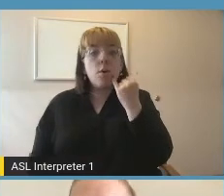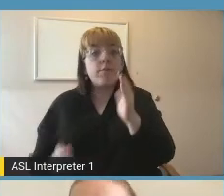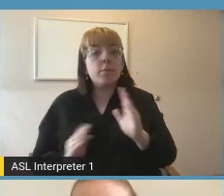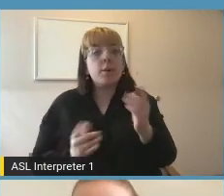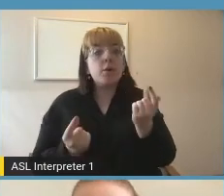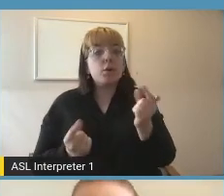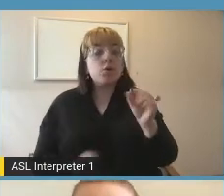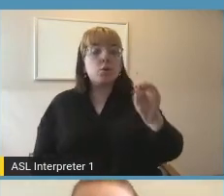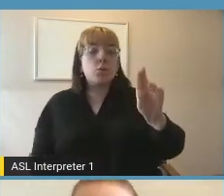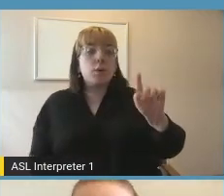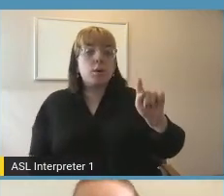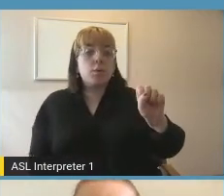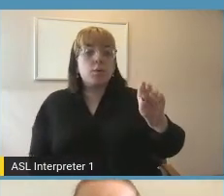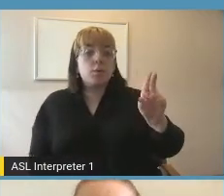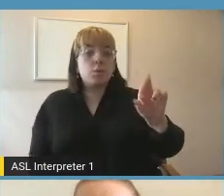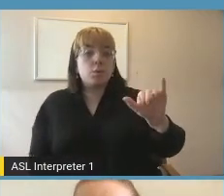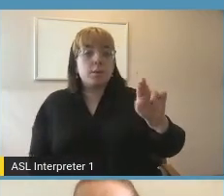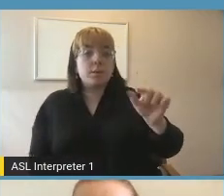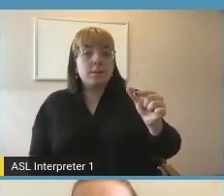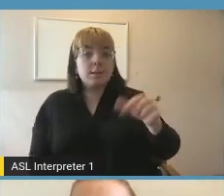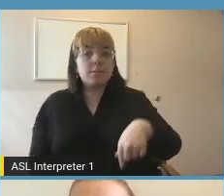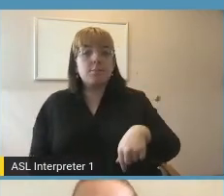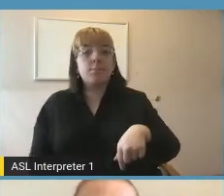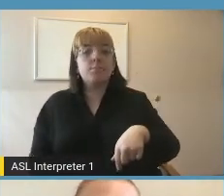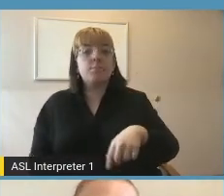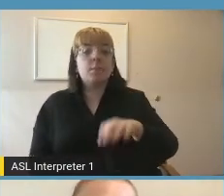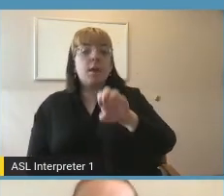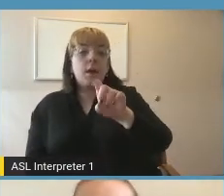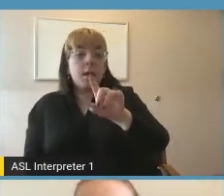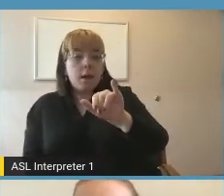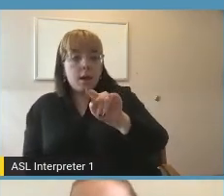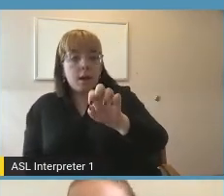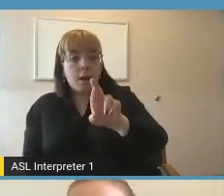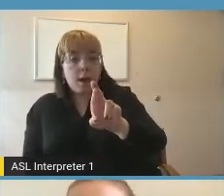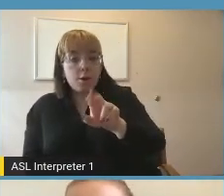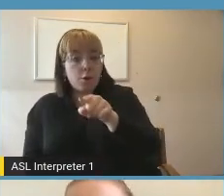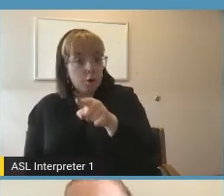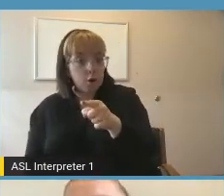An editor, audio editor, cuts and organizes and assembles your audio as instructed. Typically